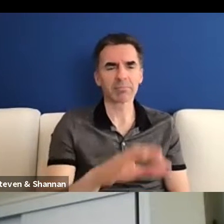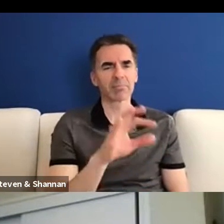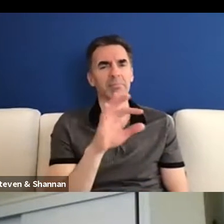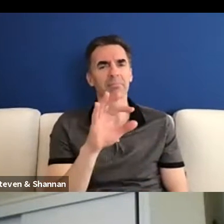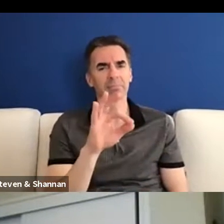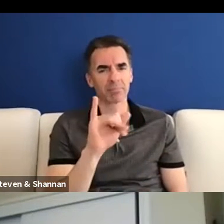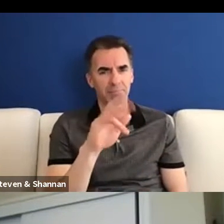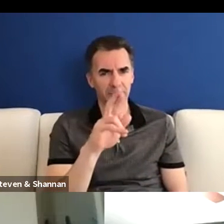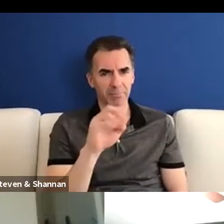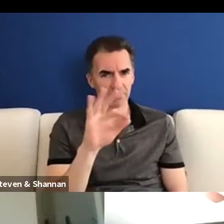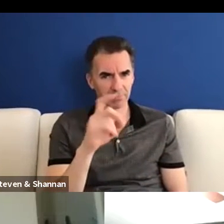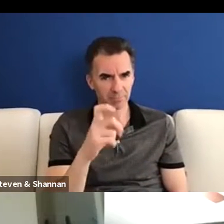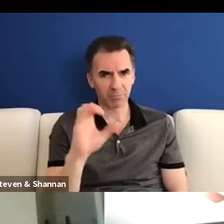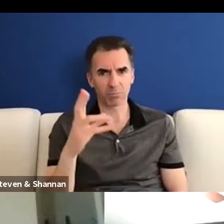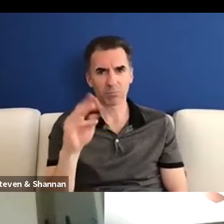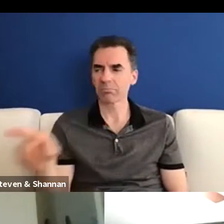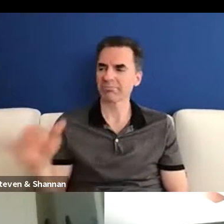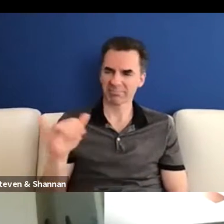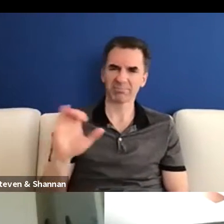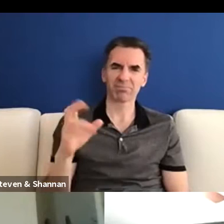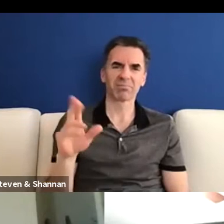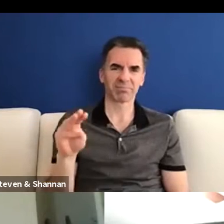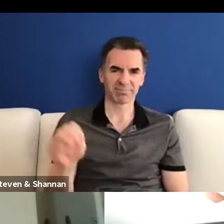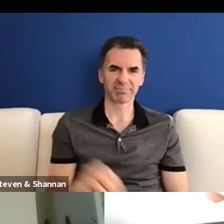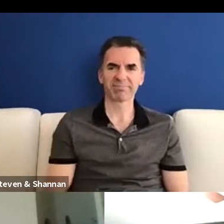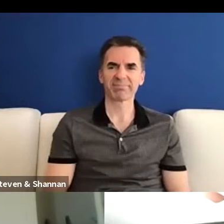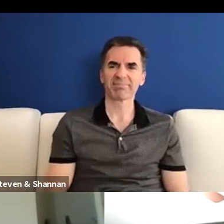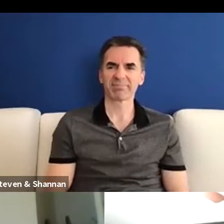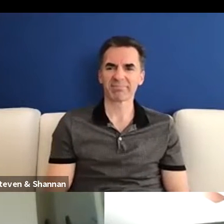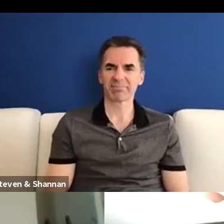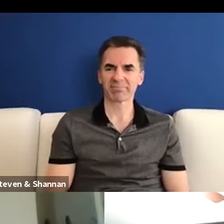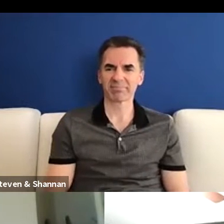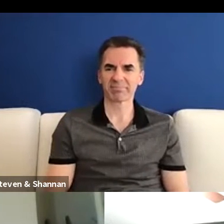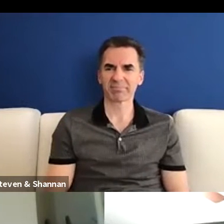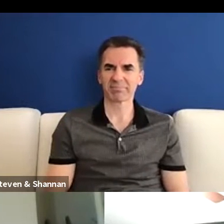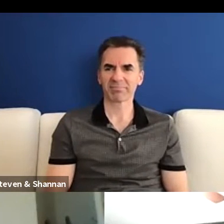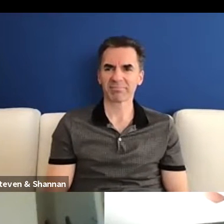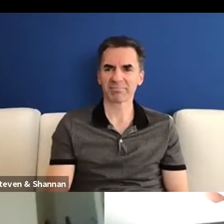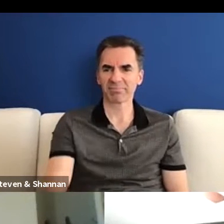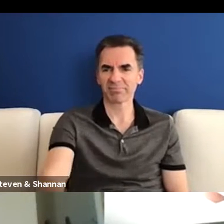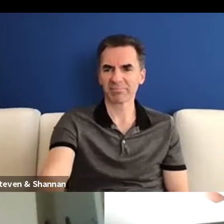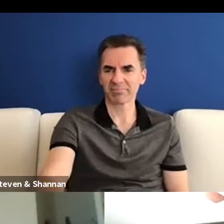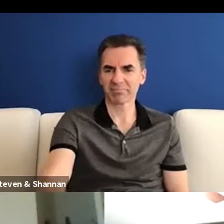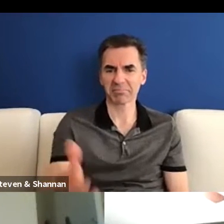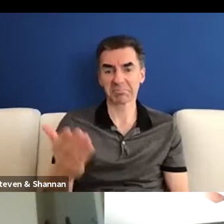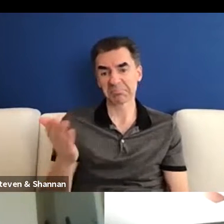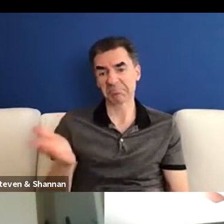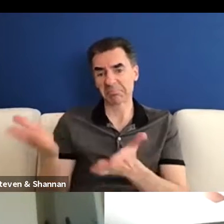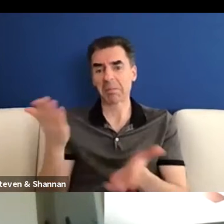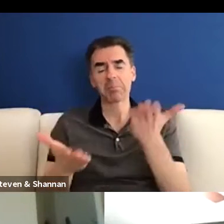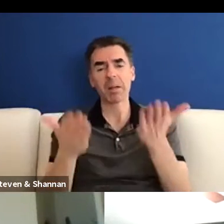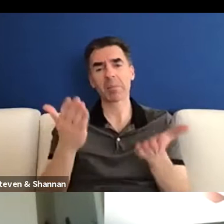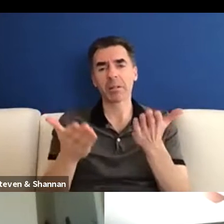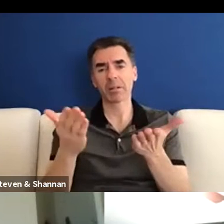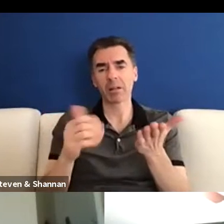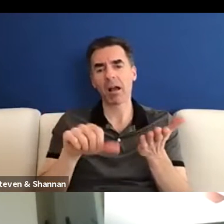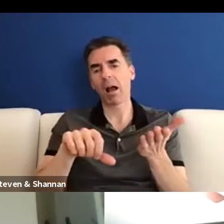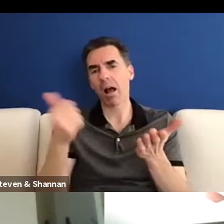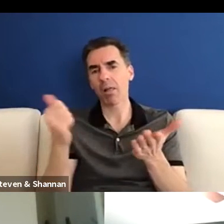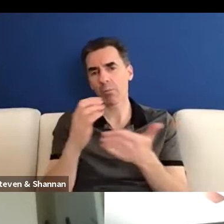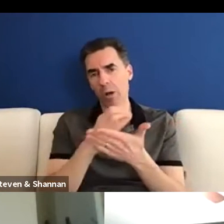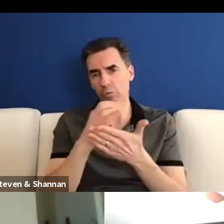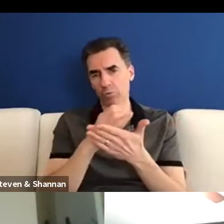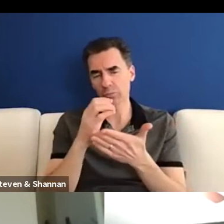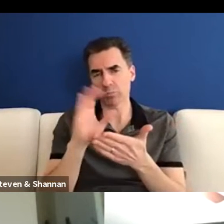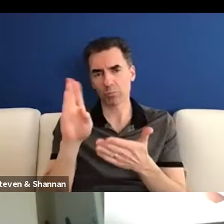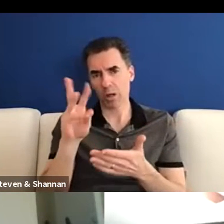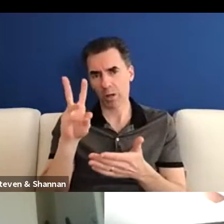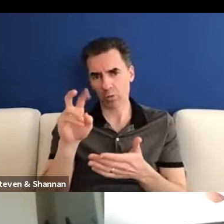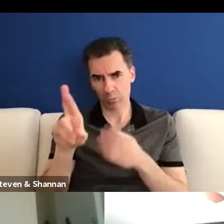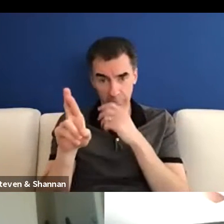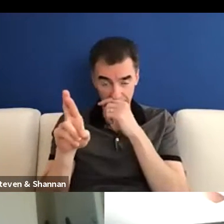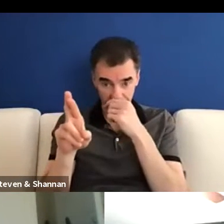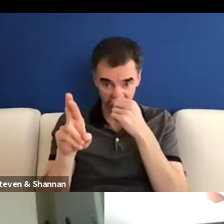Jodie Steeley: I use Chrome too. Yeah, yeah, it might be worth trying a different browser. Patricia, an epic keeps happening. For zoom